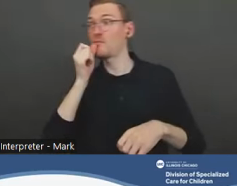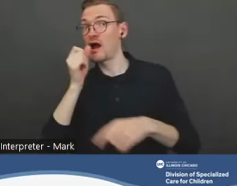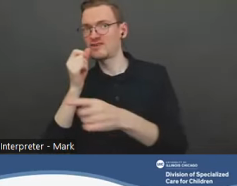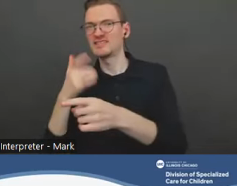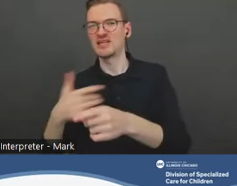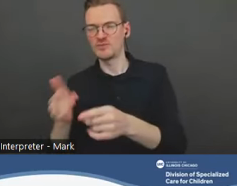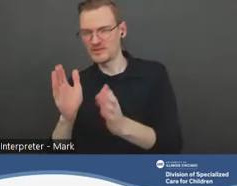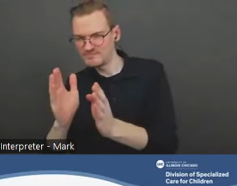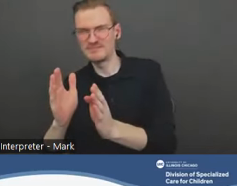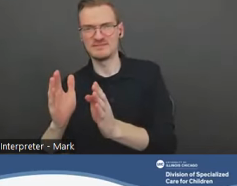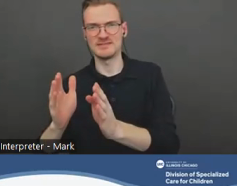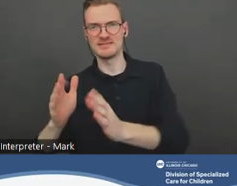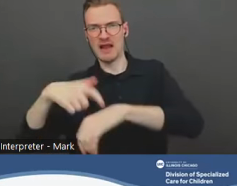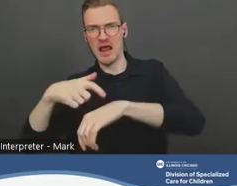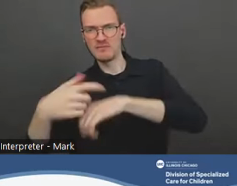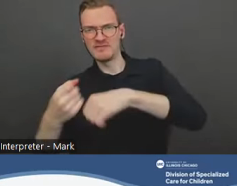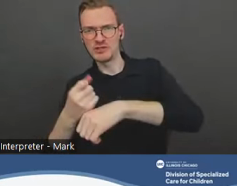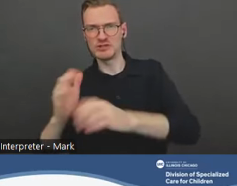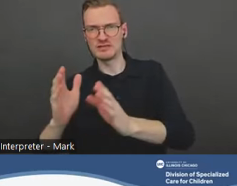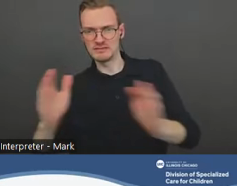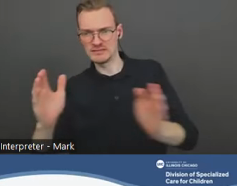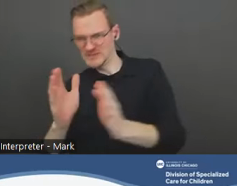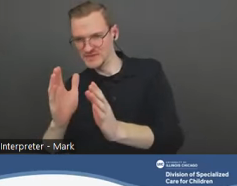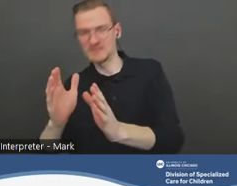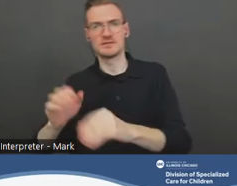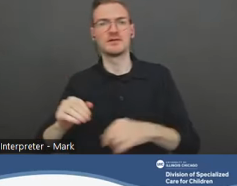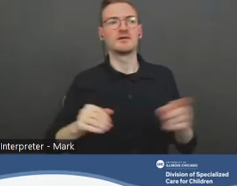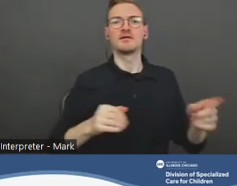if you are interested in seeing if you would be eligible for Medicaid you can